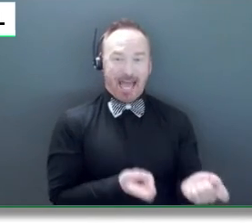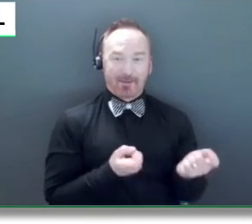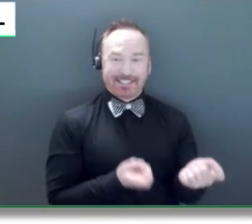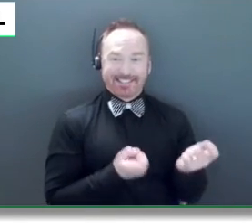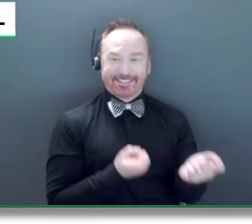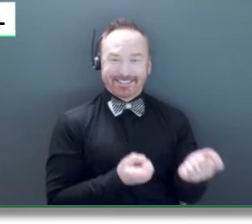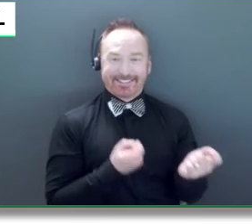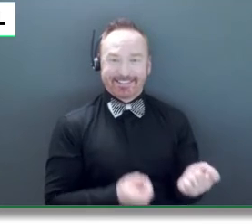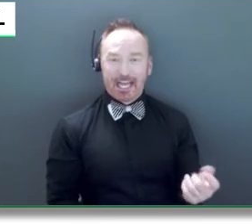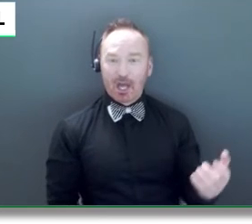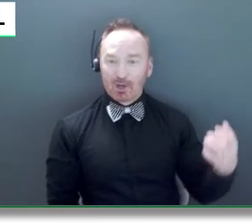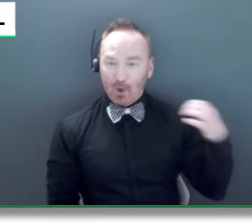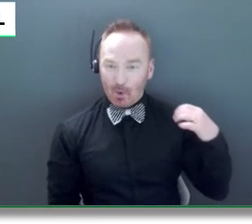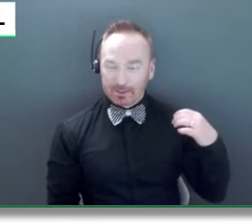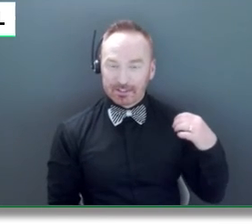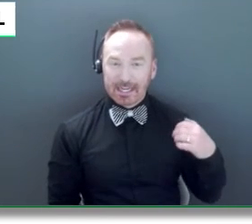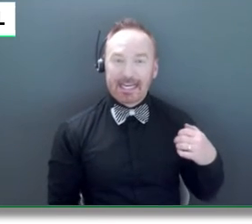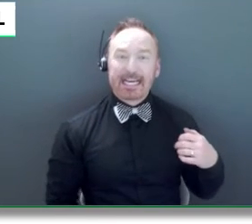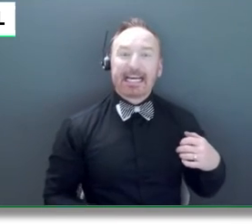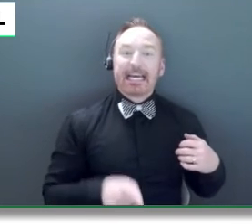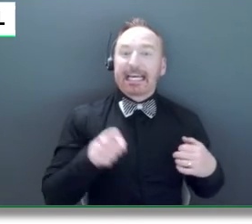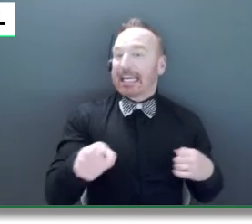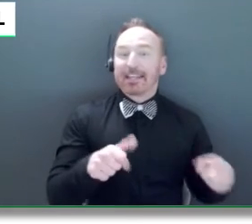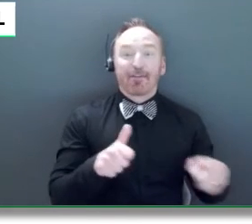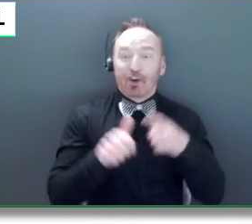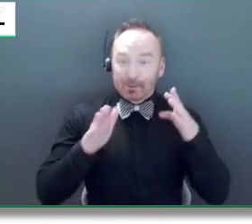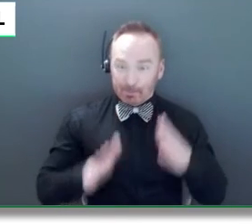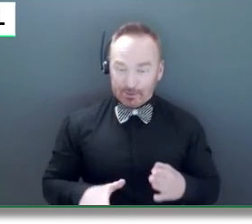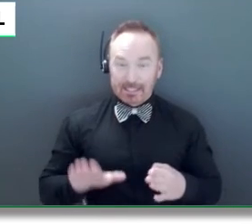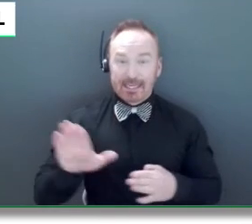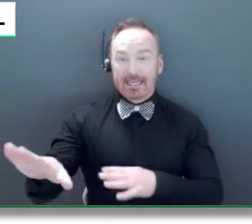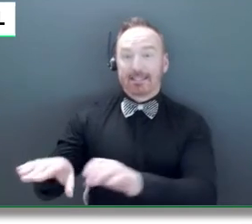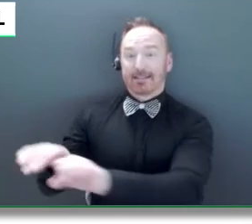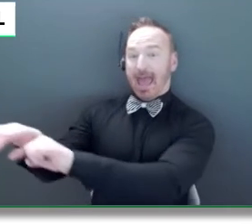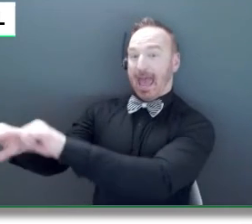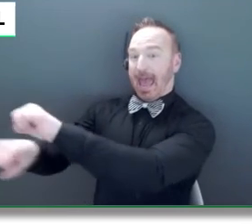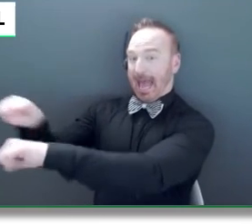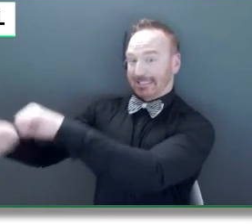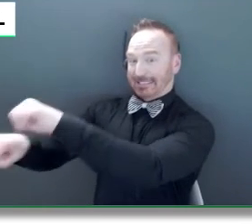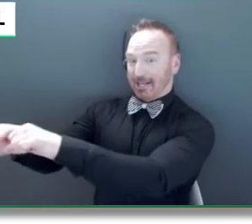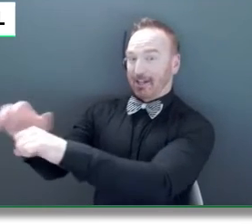cycle away from him and use it. So the inception of the RAD idea did come